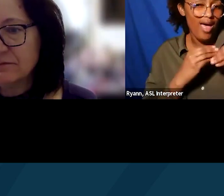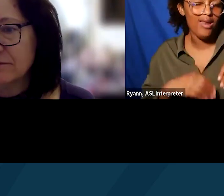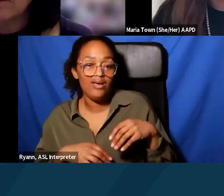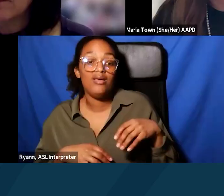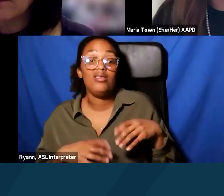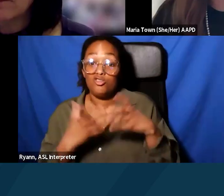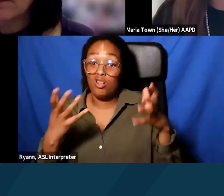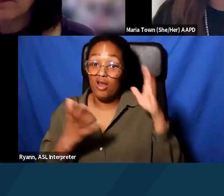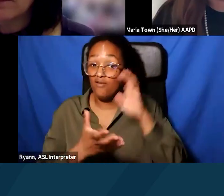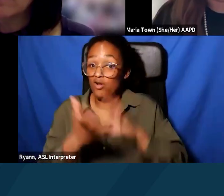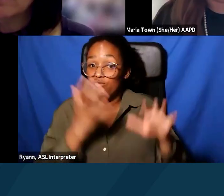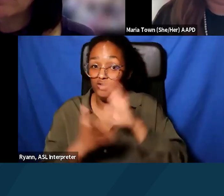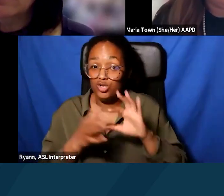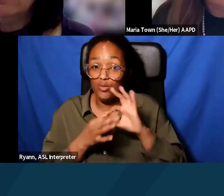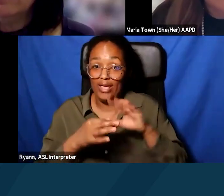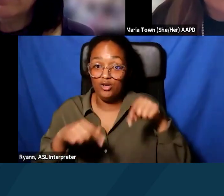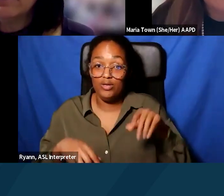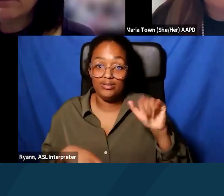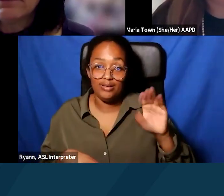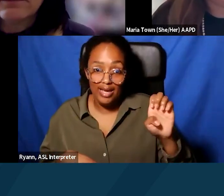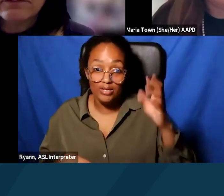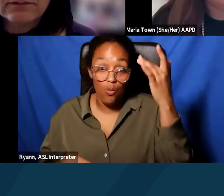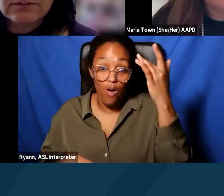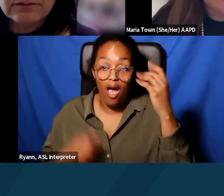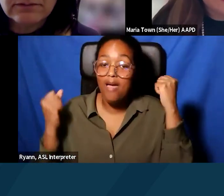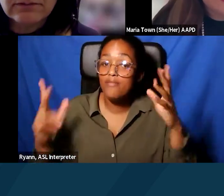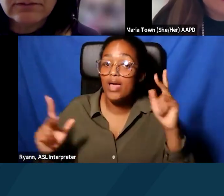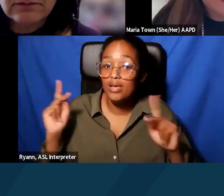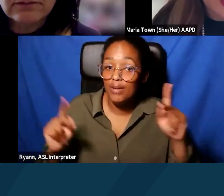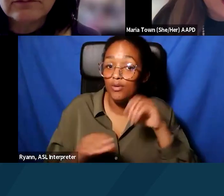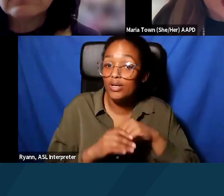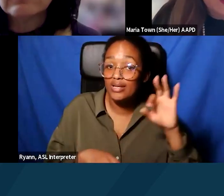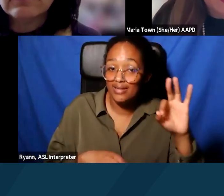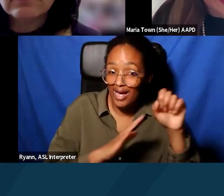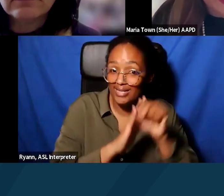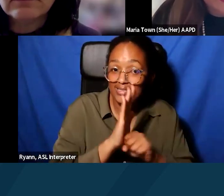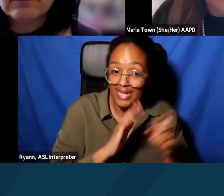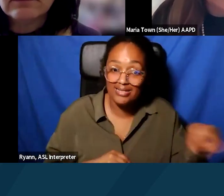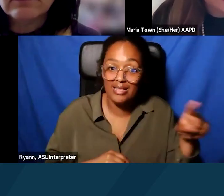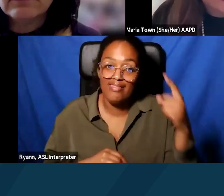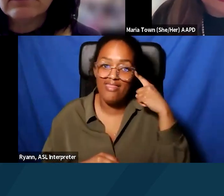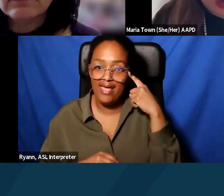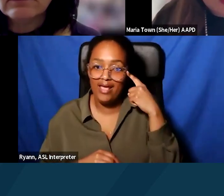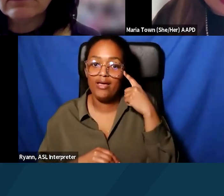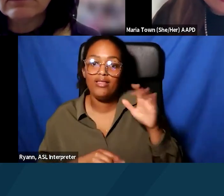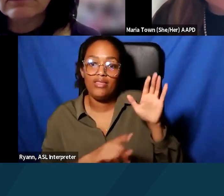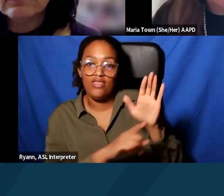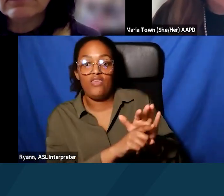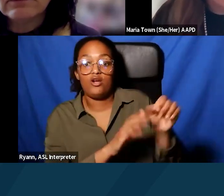because many people in the nine states think that their states have dropped this,